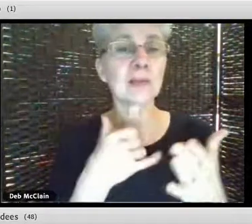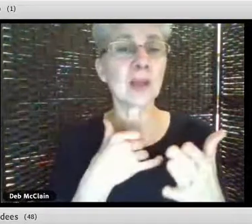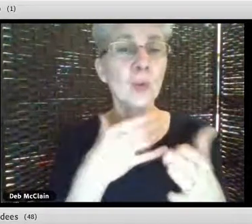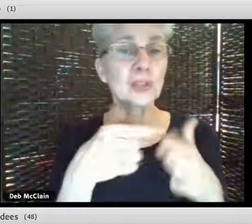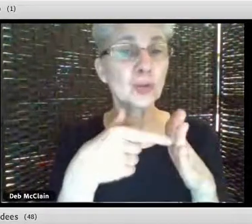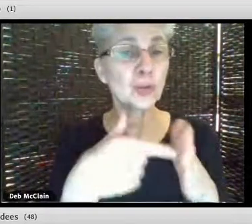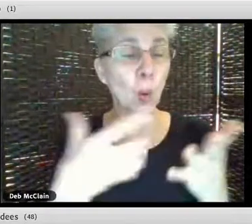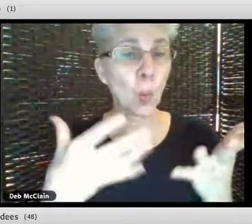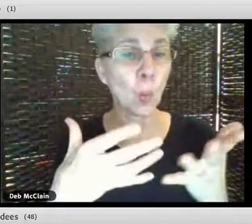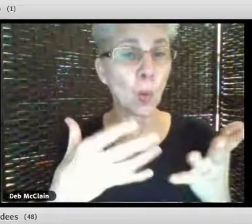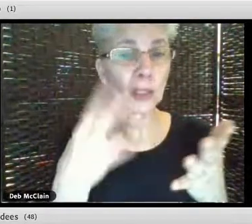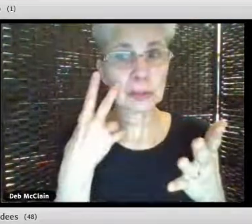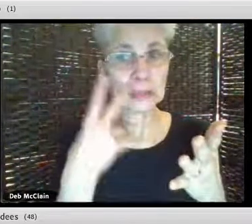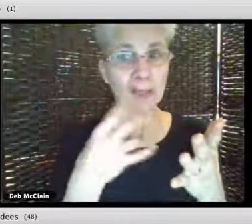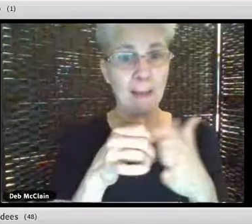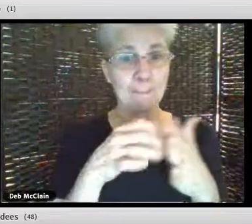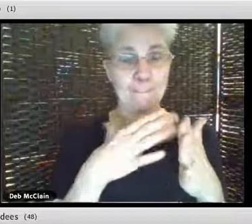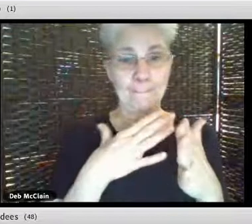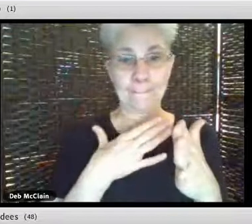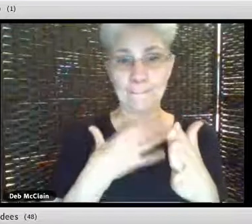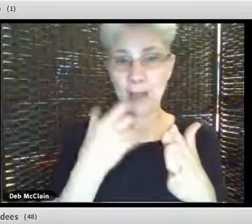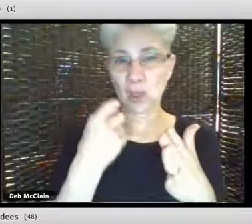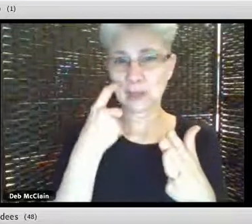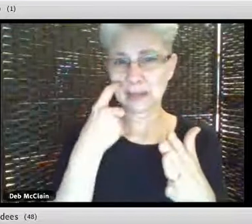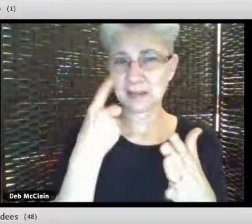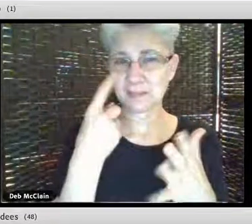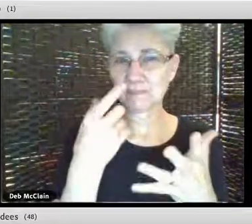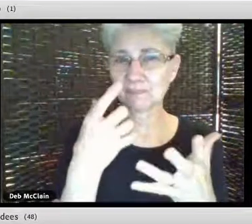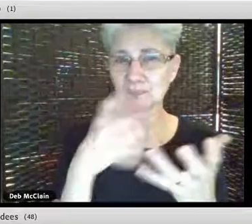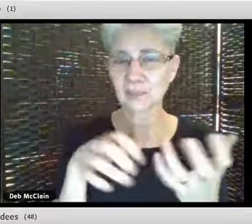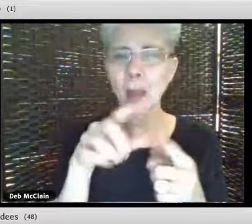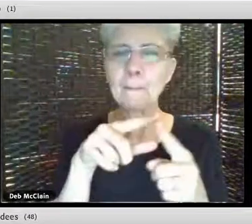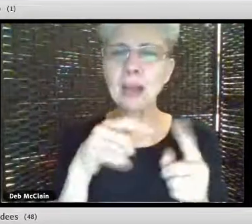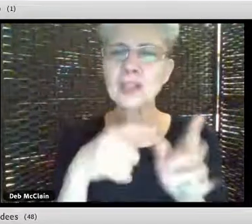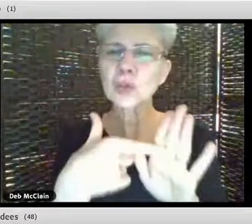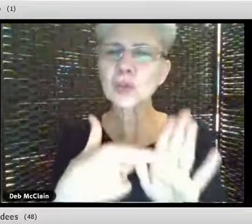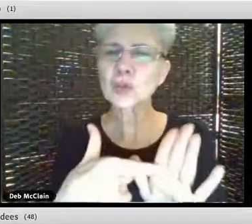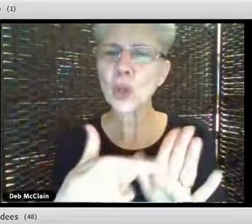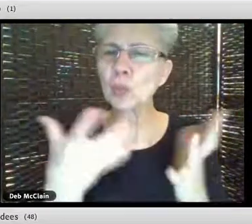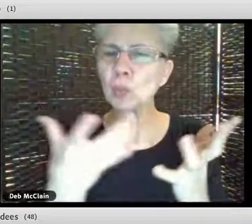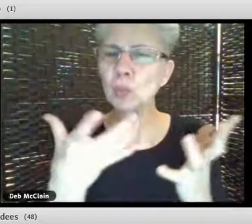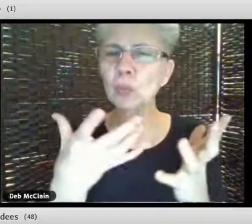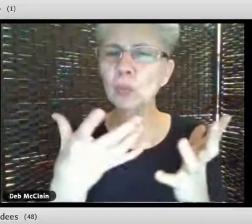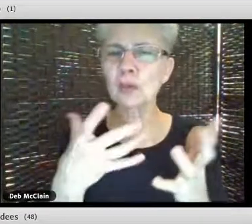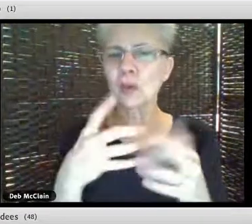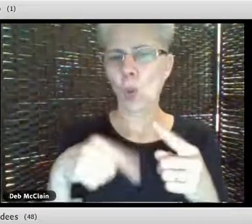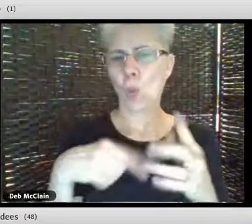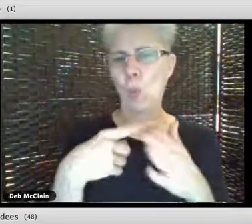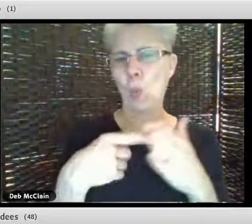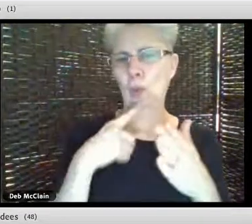is you'll see that mine looks kind of a little messy, but I just wanted to show you, you know, kind of what a real account looks like.